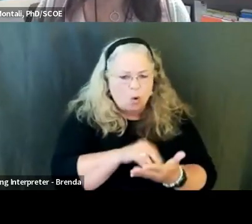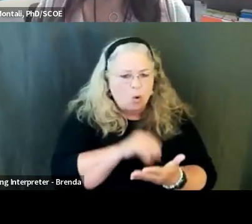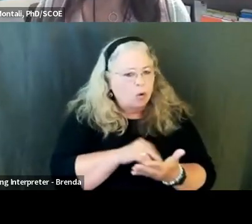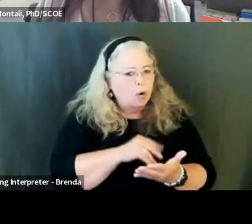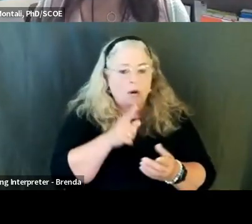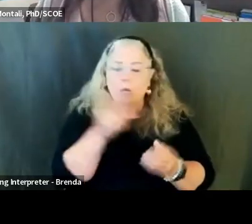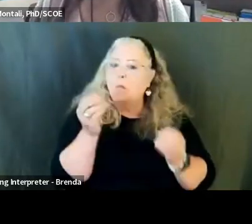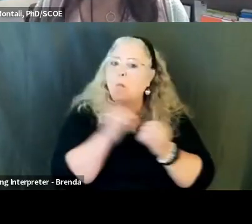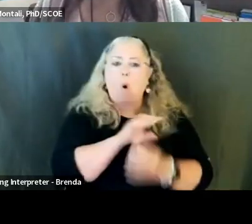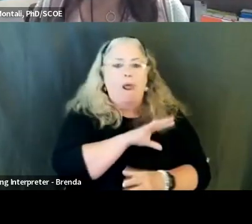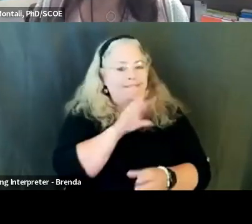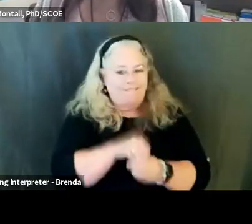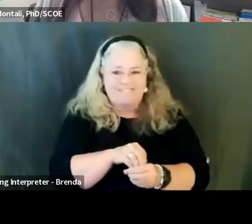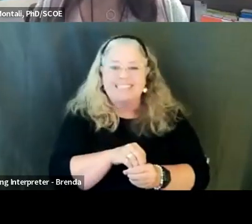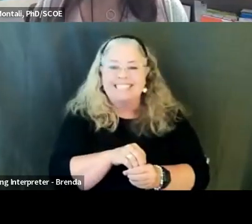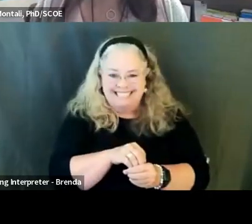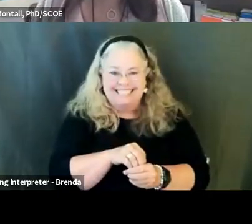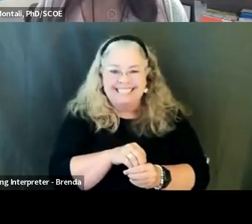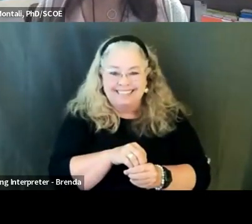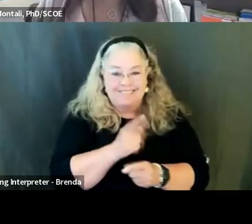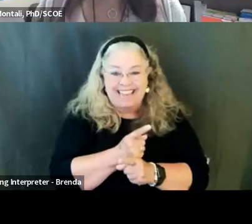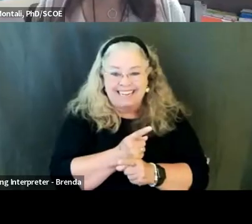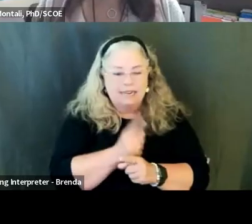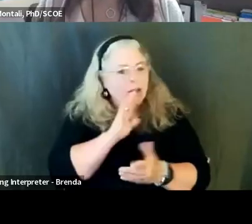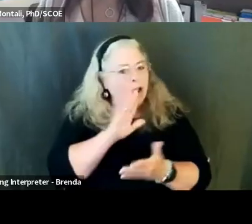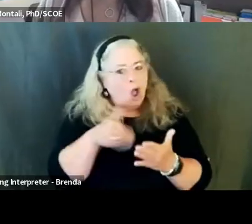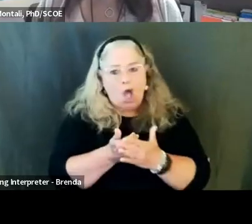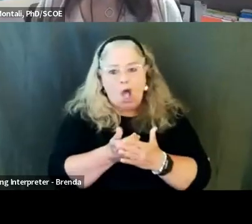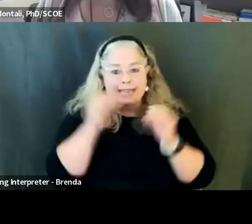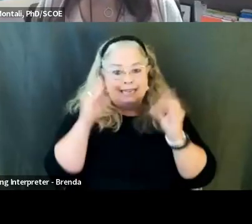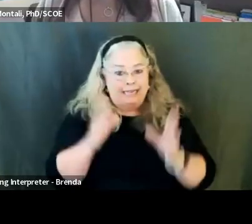involved. But that's that's something that not all teachers are comfortable with and so it takes a